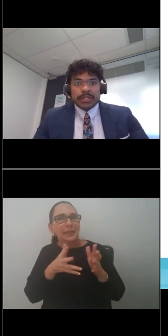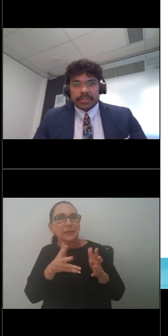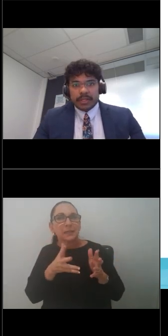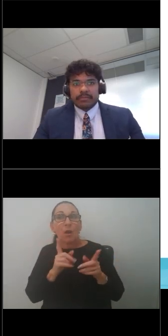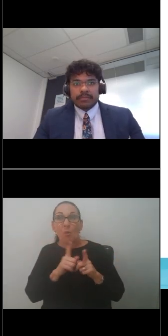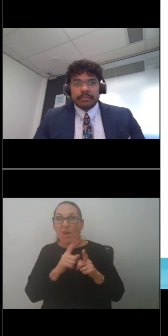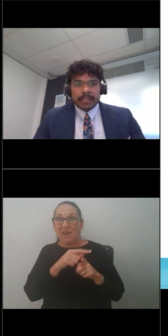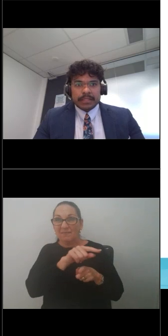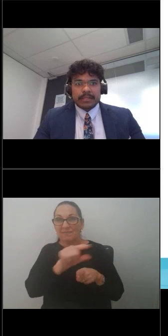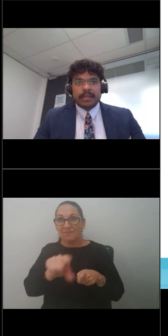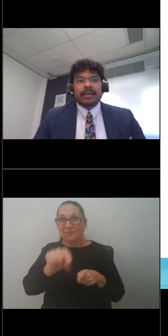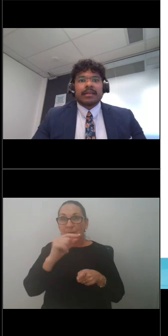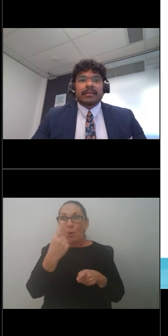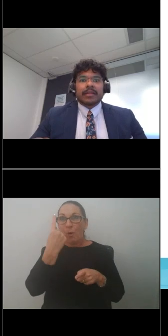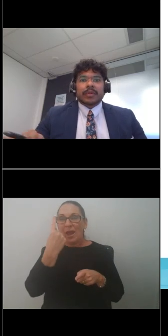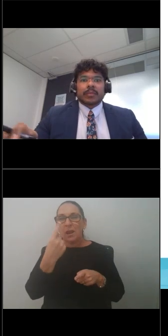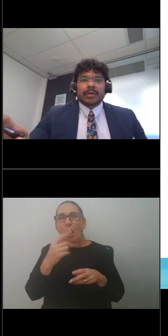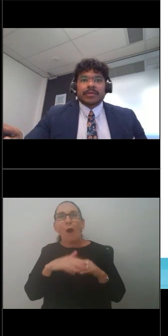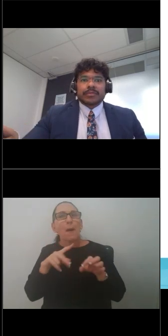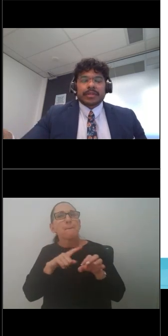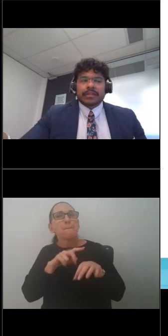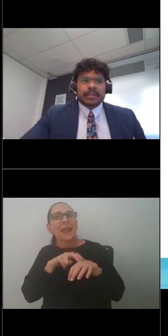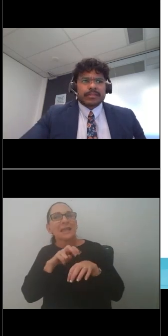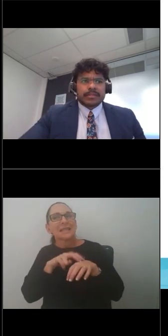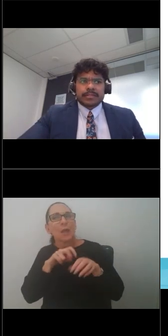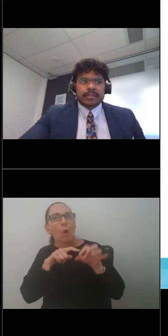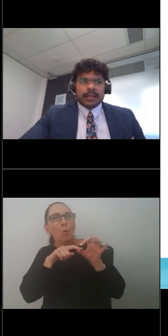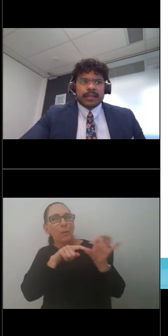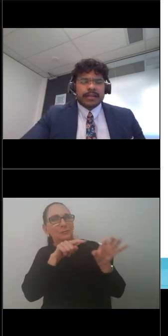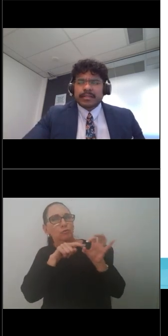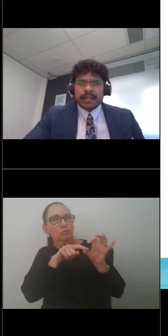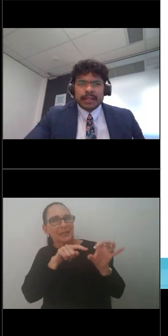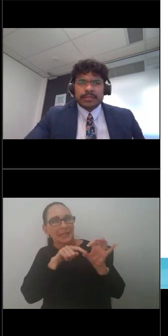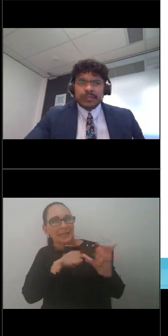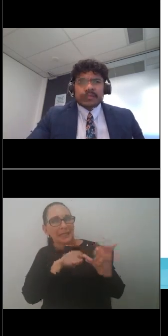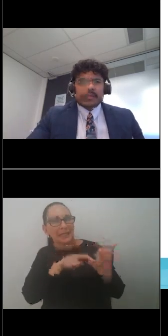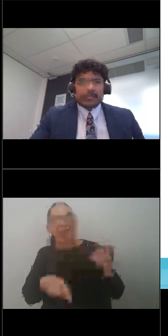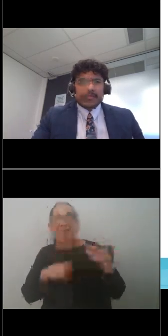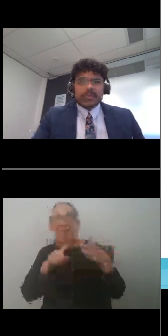questioning from police the other one was I think it's uh custody or something along those lines